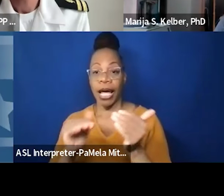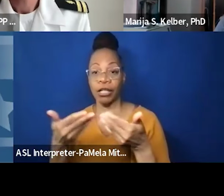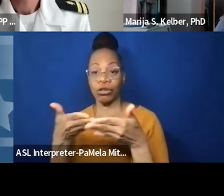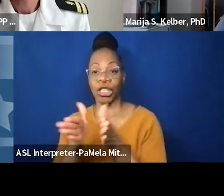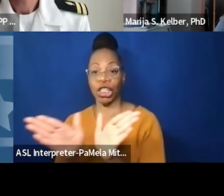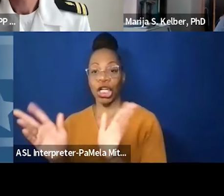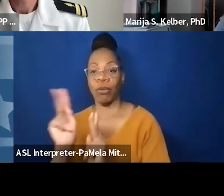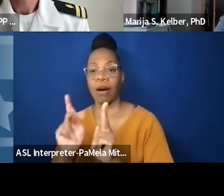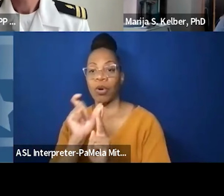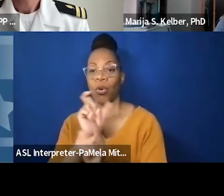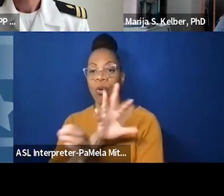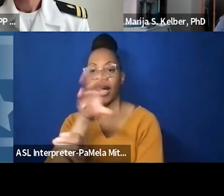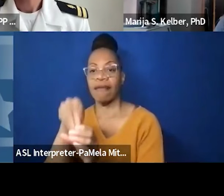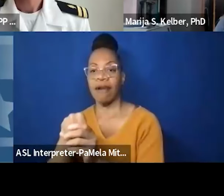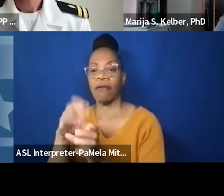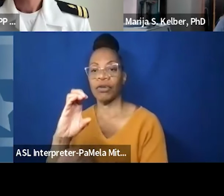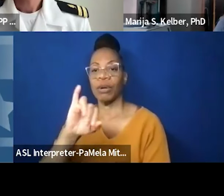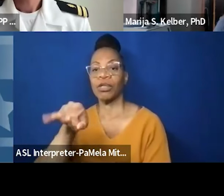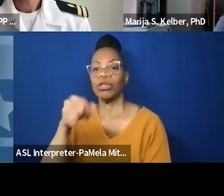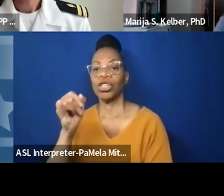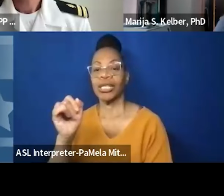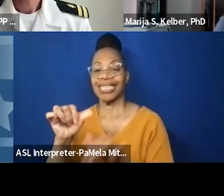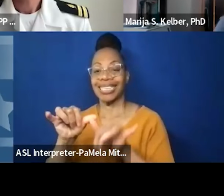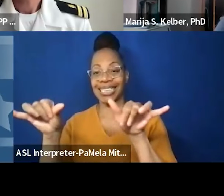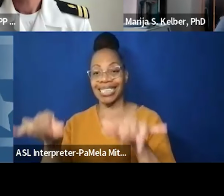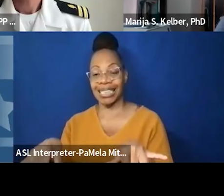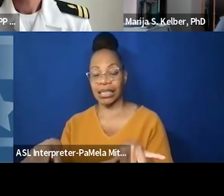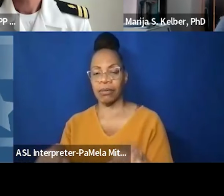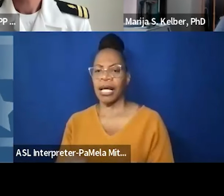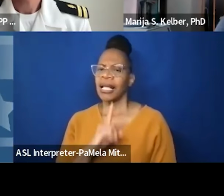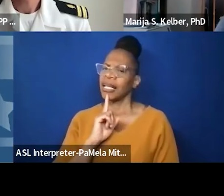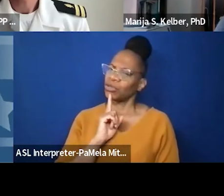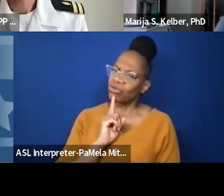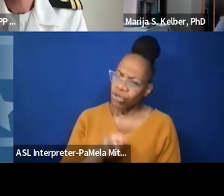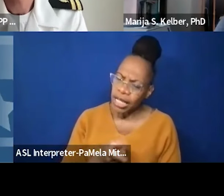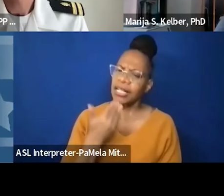who are engaged in the criminal justice system? That's actually a great question.